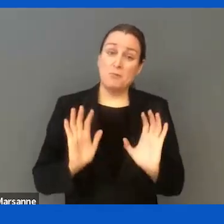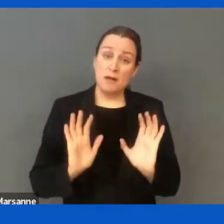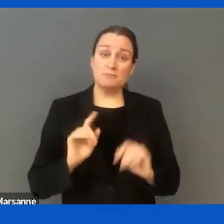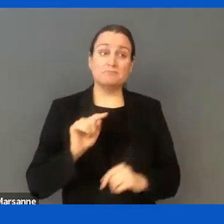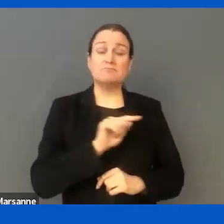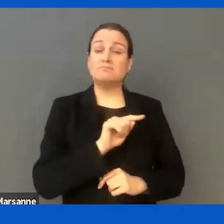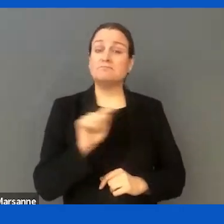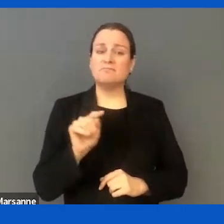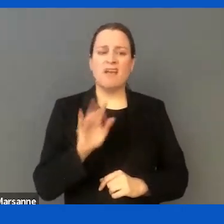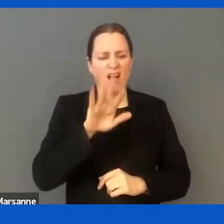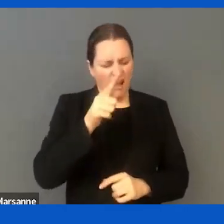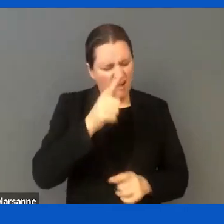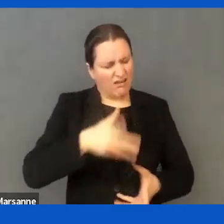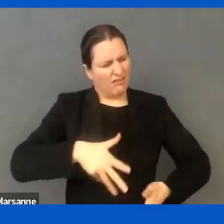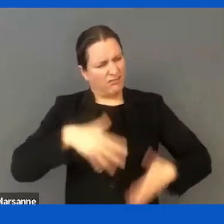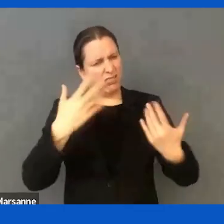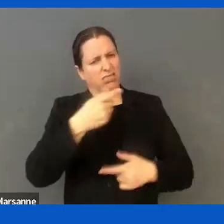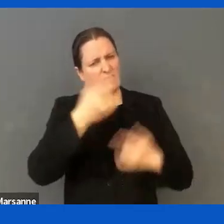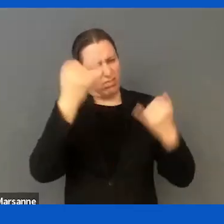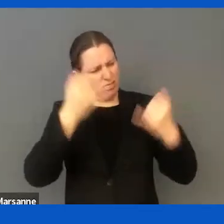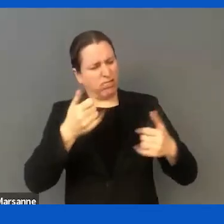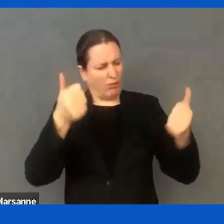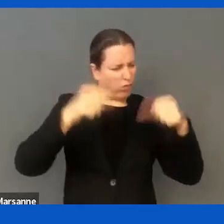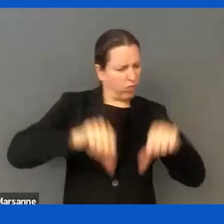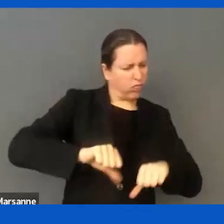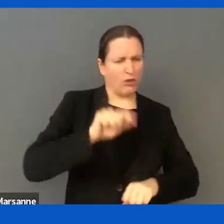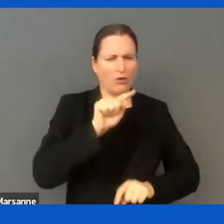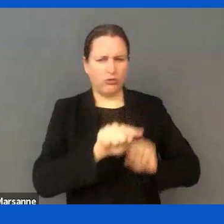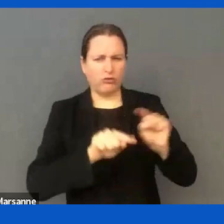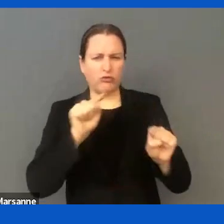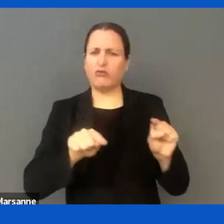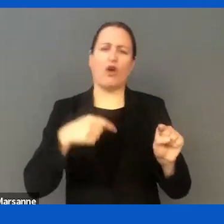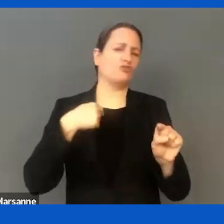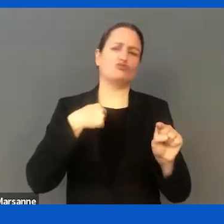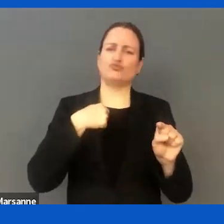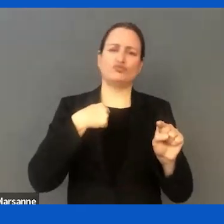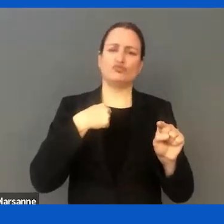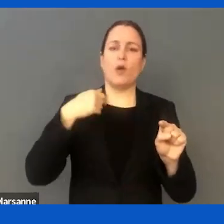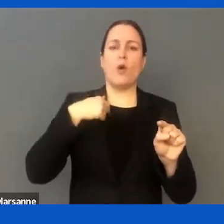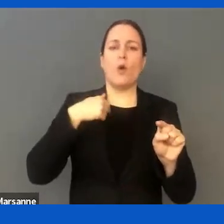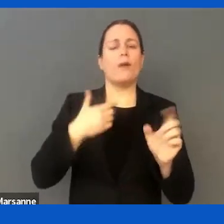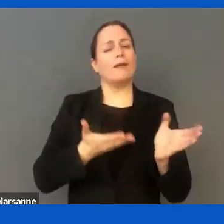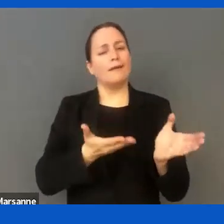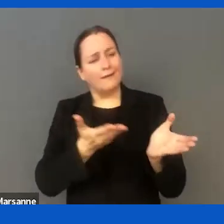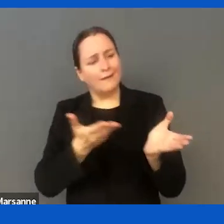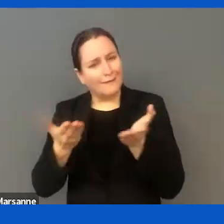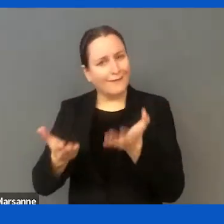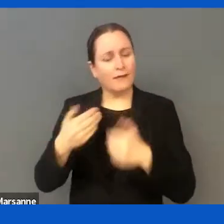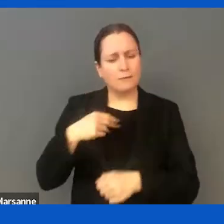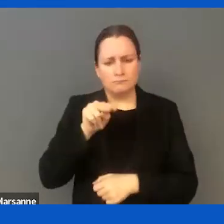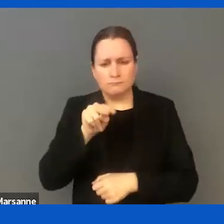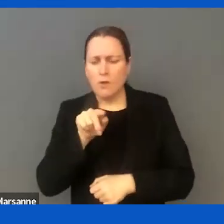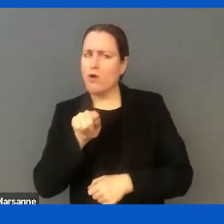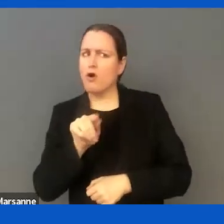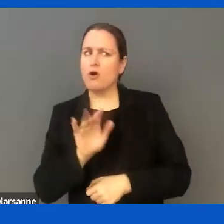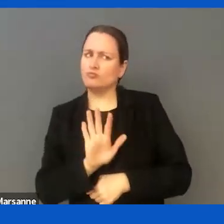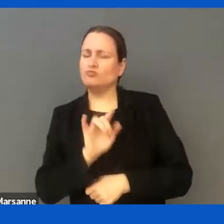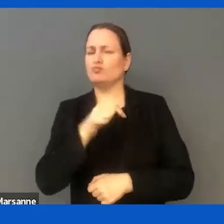are about training, not fixing. Certainly not auditing. Accessibility, you know,